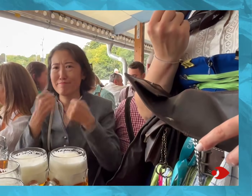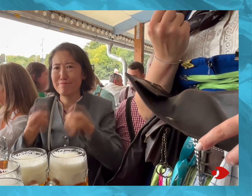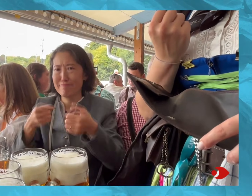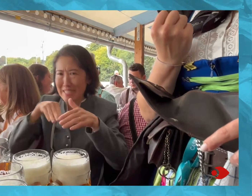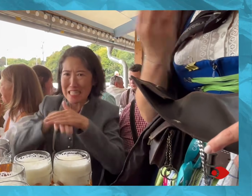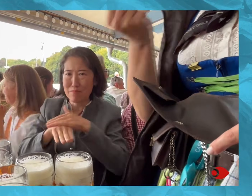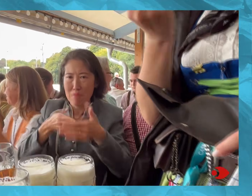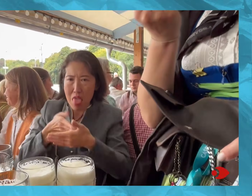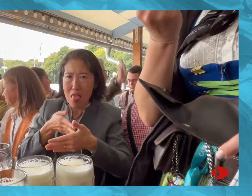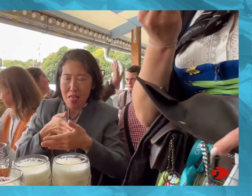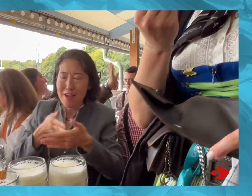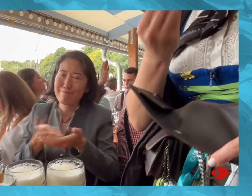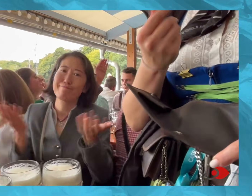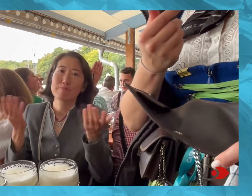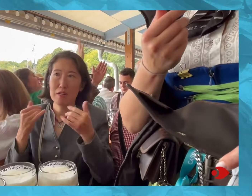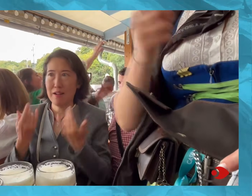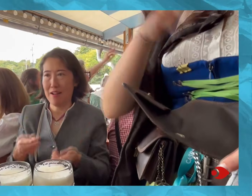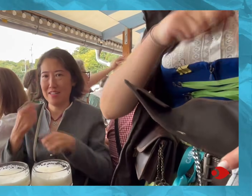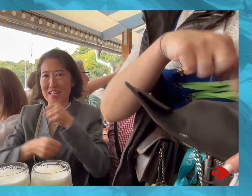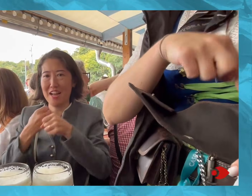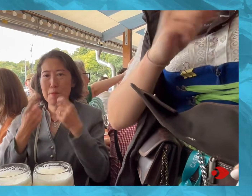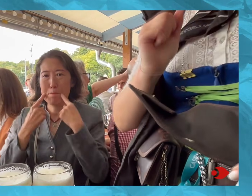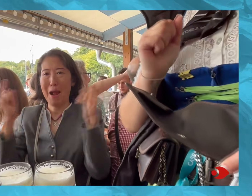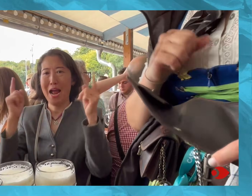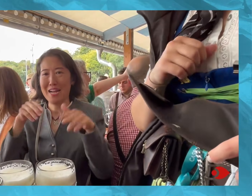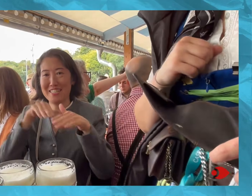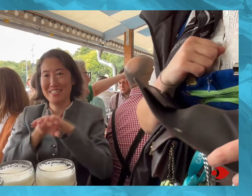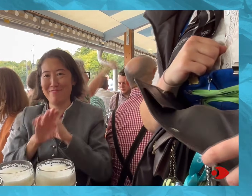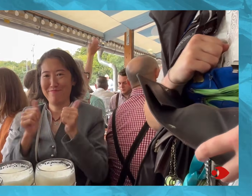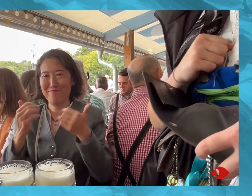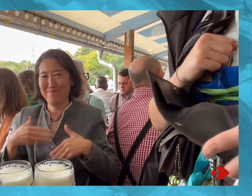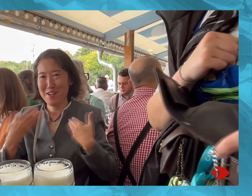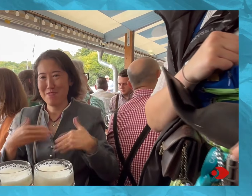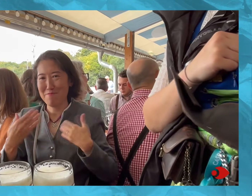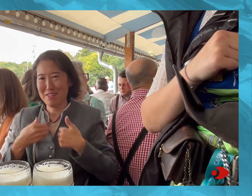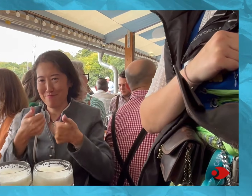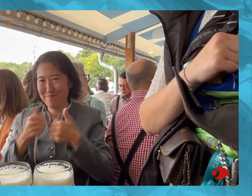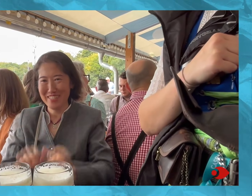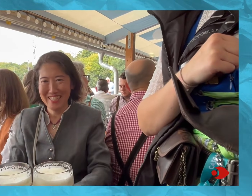So it was impossible to enter the tent. But this year I was successful. I'm very happy.